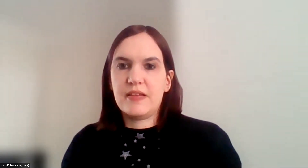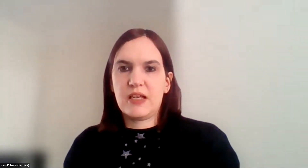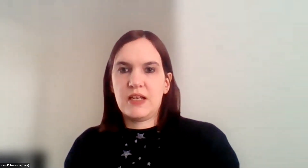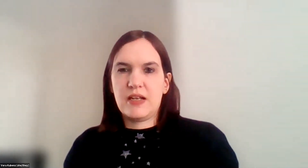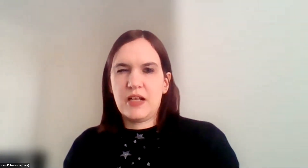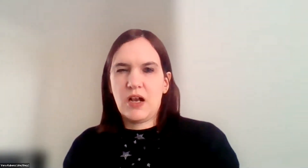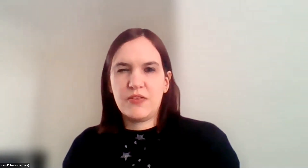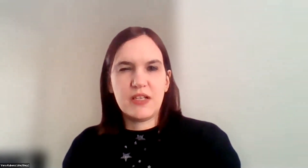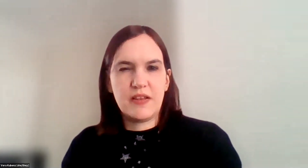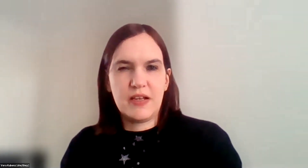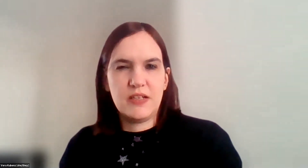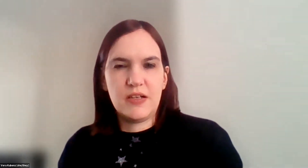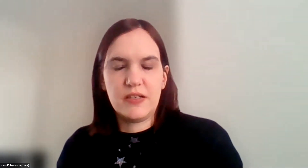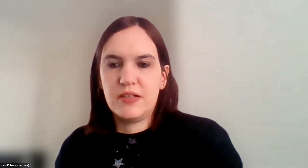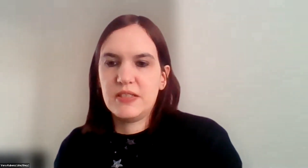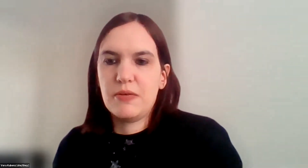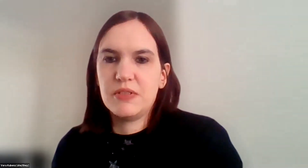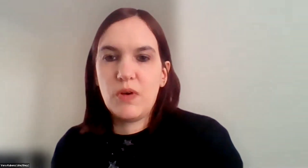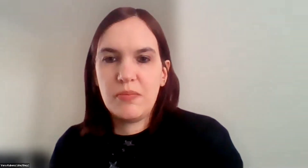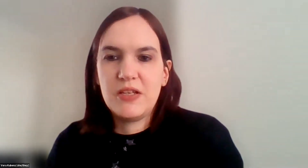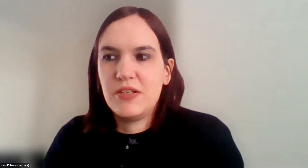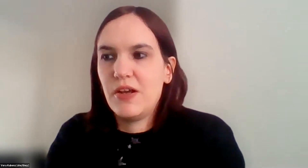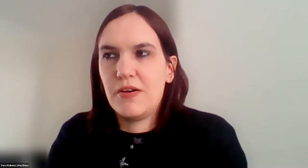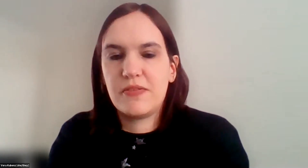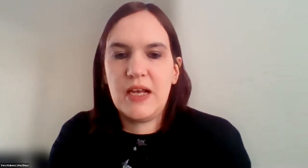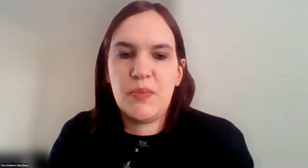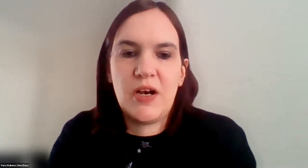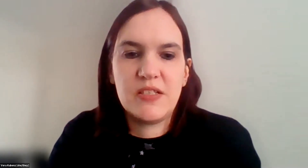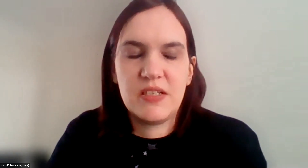I think in the 113 articles there was one mention of arts